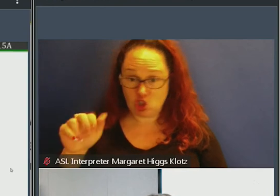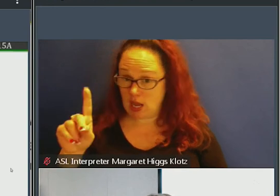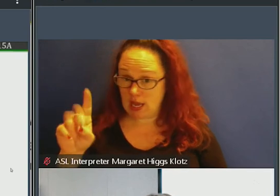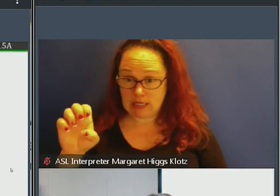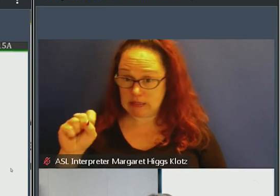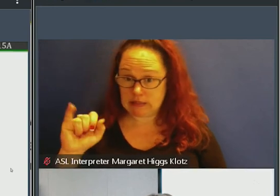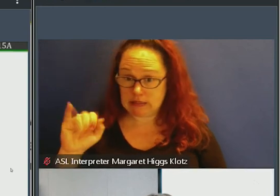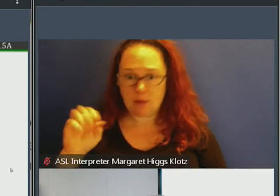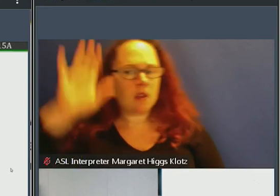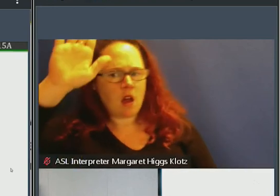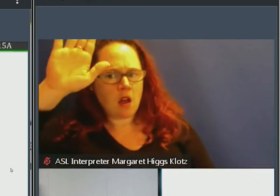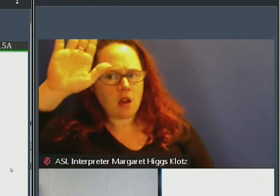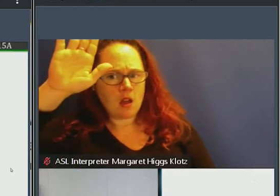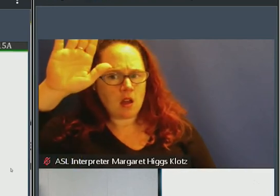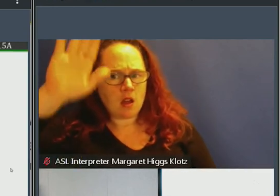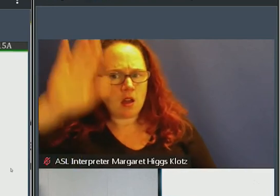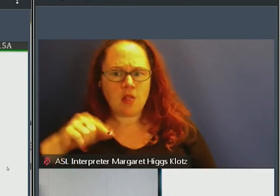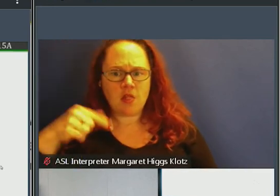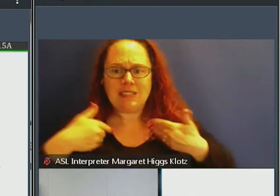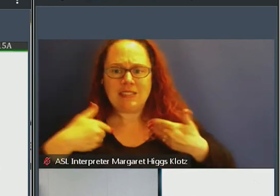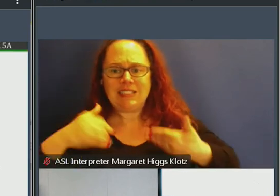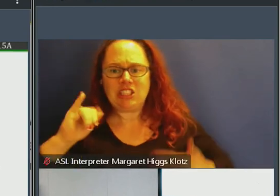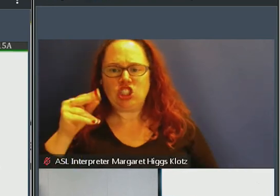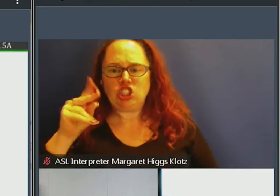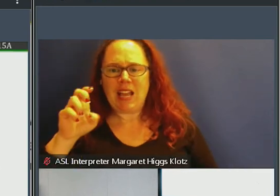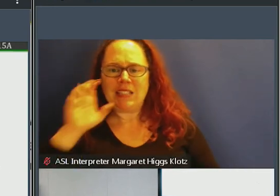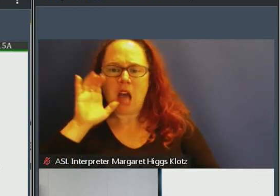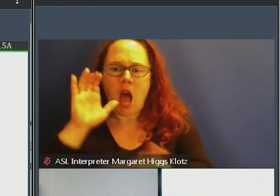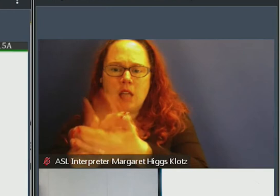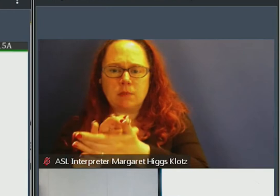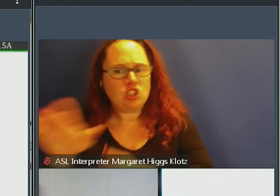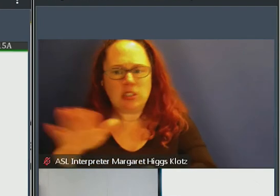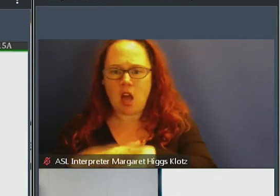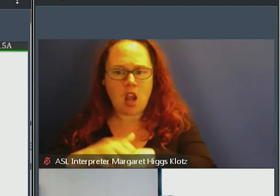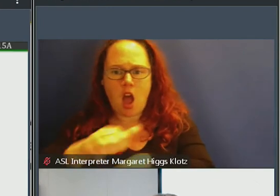This is, this is Jay's husband. I think she's on a call like there's. Oh, okay.